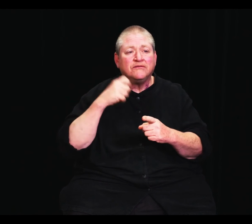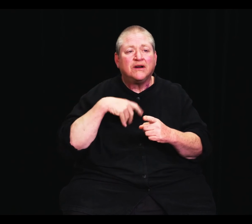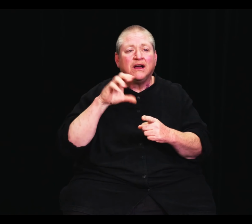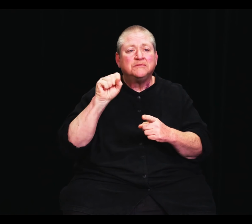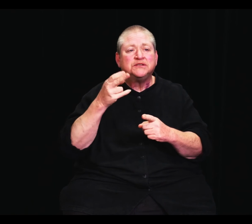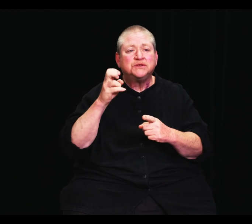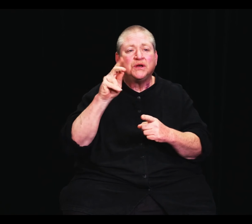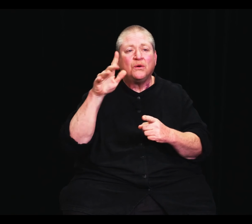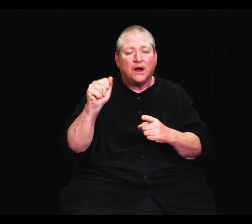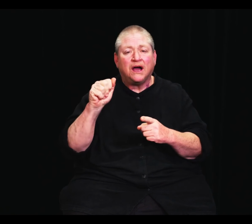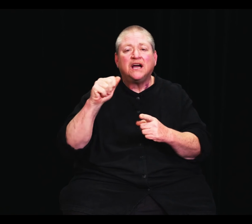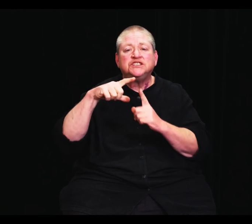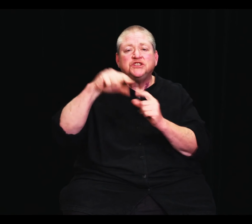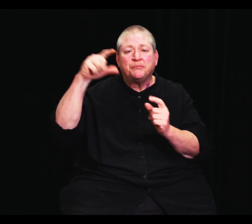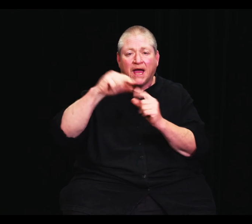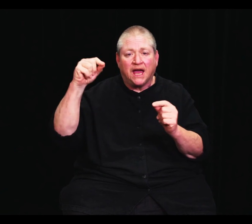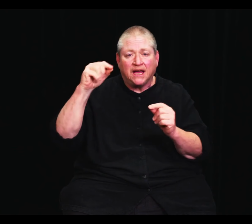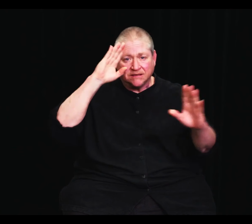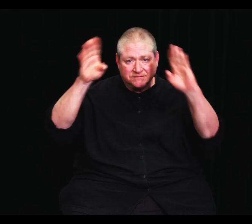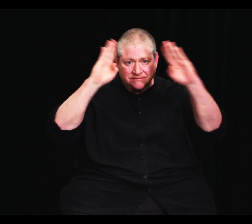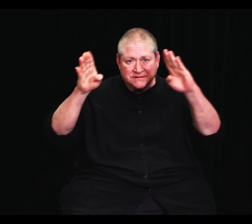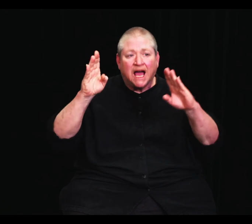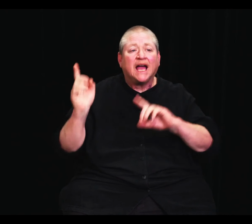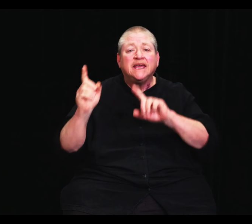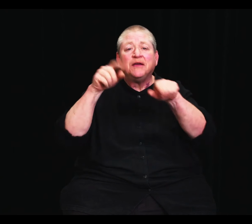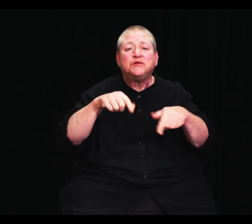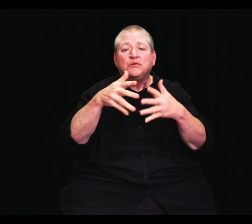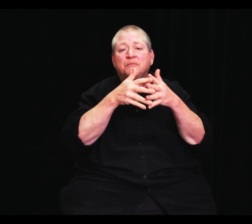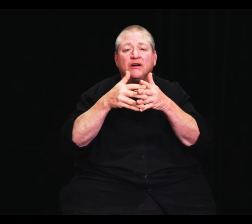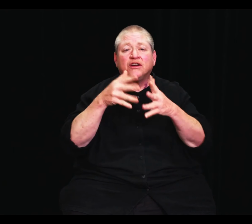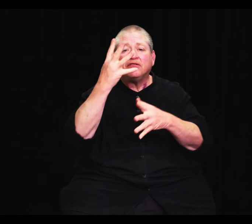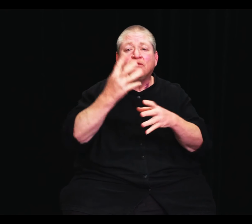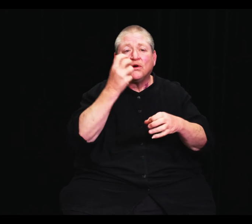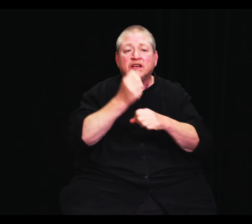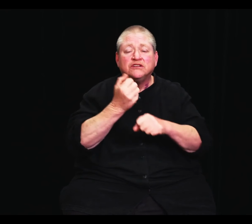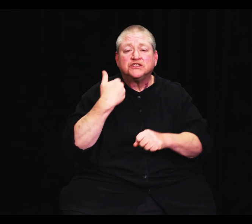[together] Congratulations! I am Nagisa Ishikawa from Shizuoka, Japan.